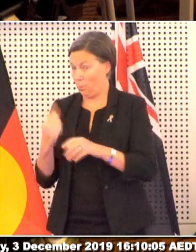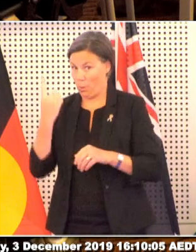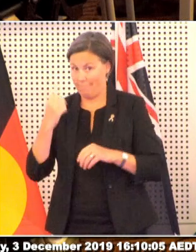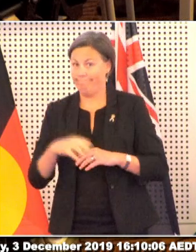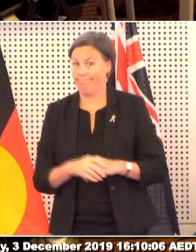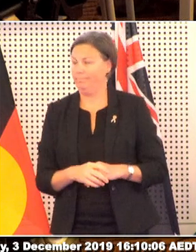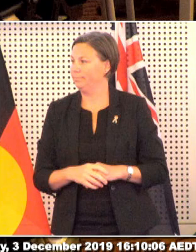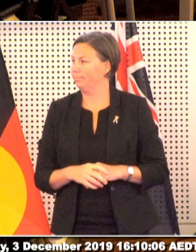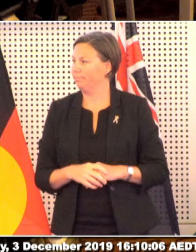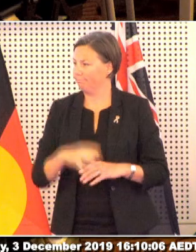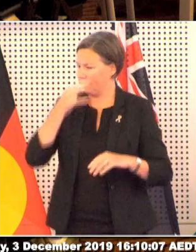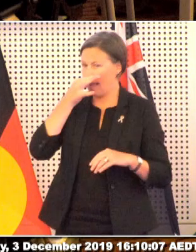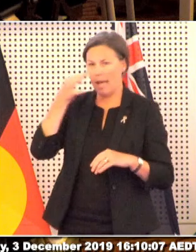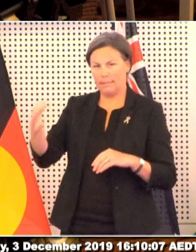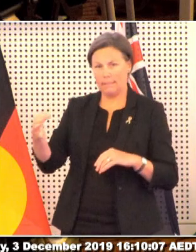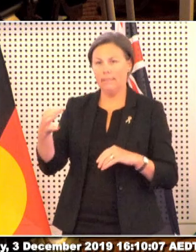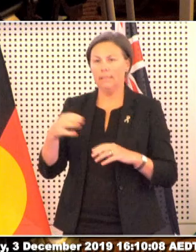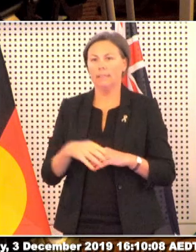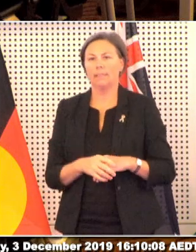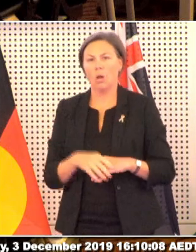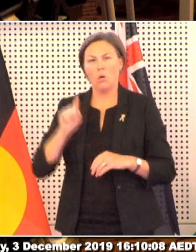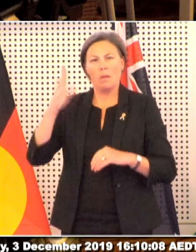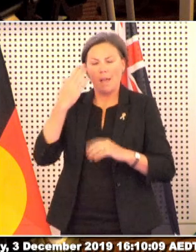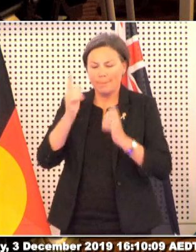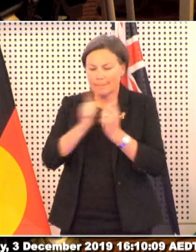With the people with disabilities you’ve met over the years that you’ve been with